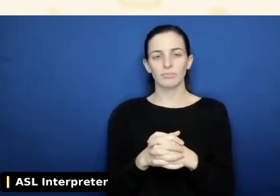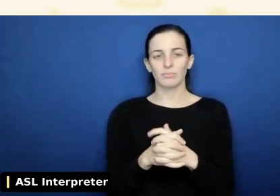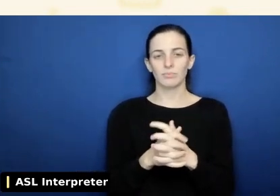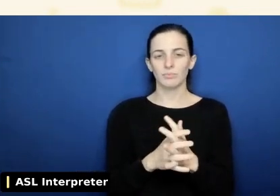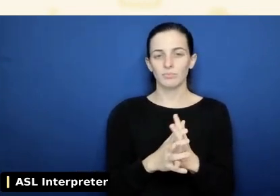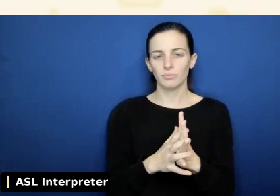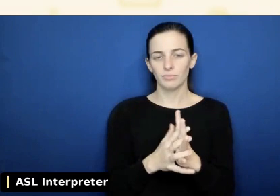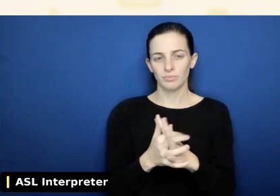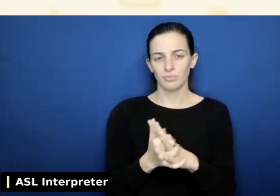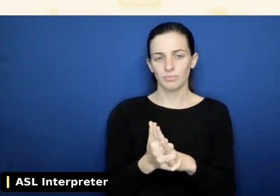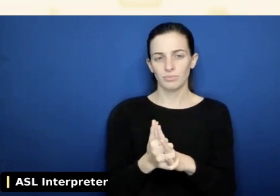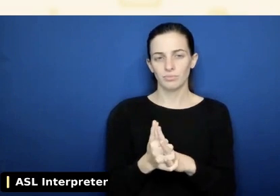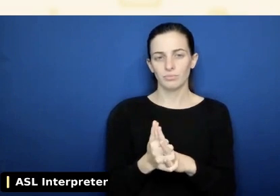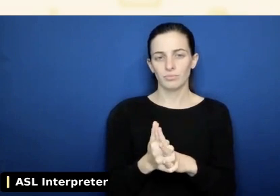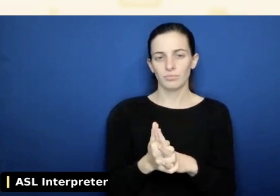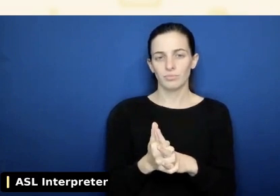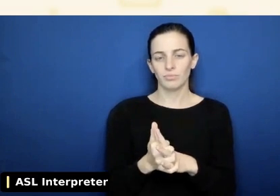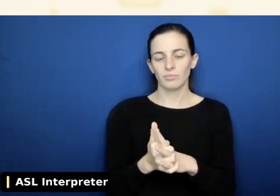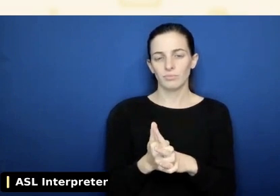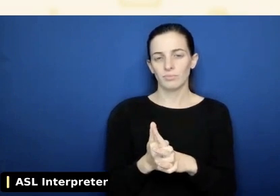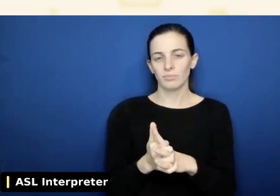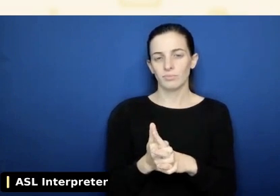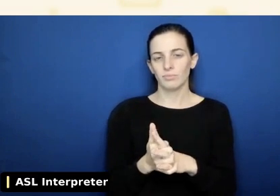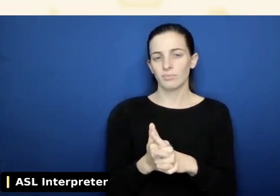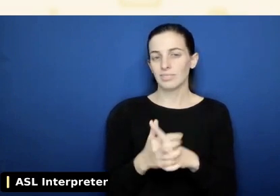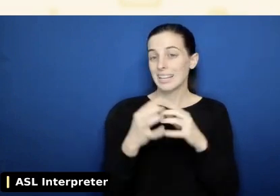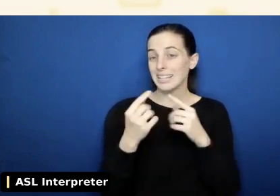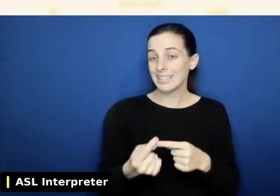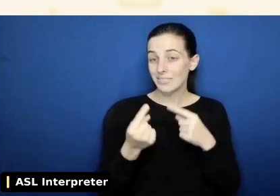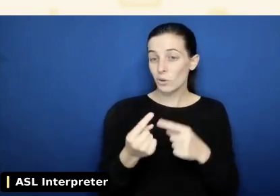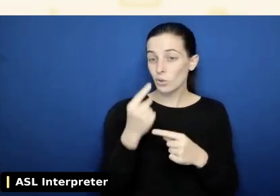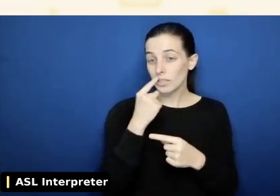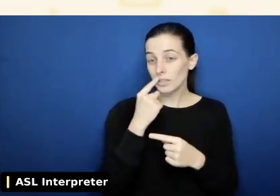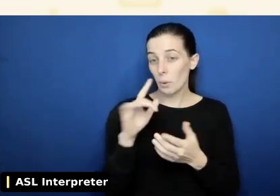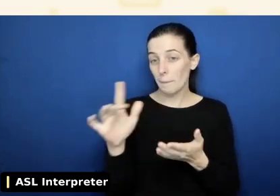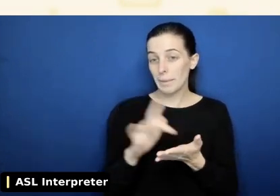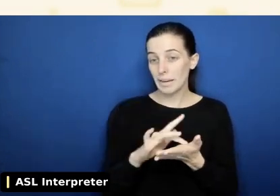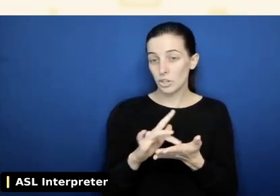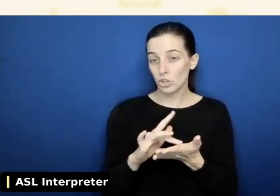There are difficulties also for medical treatment management.